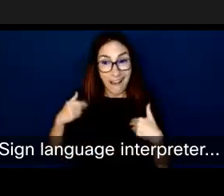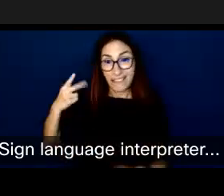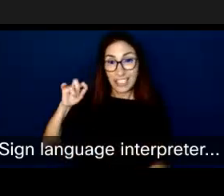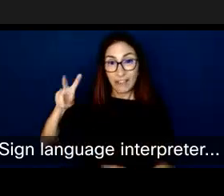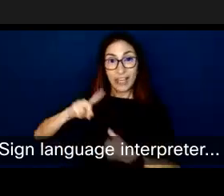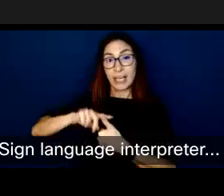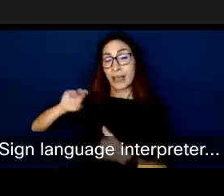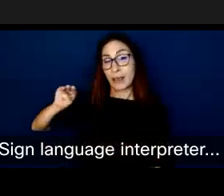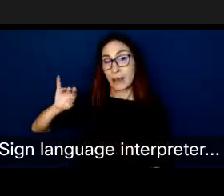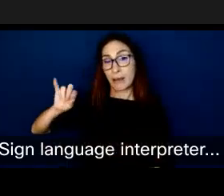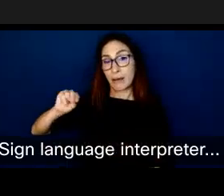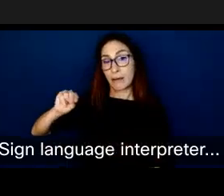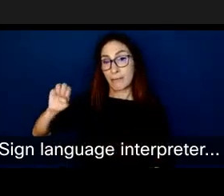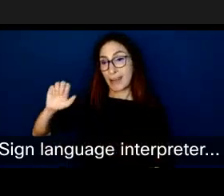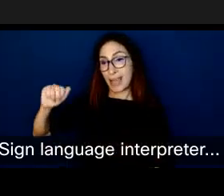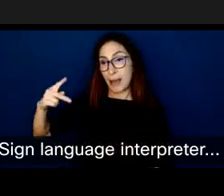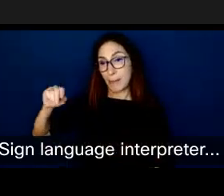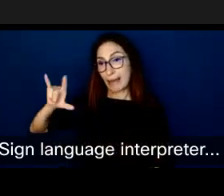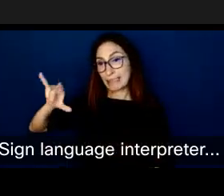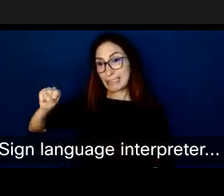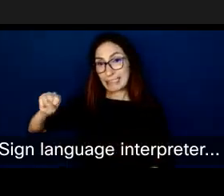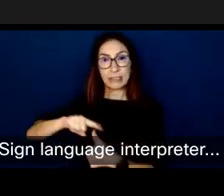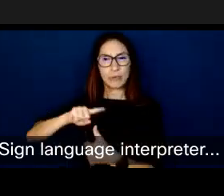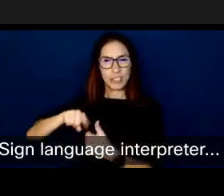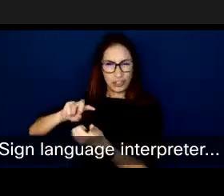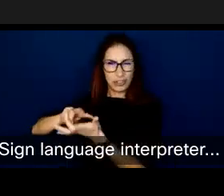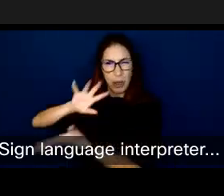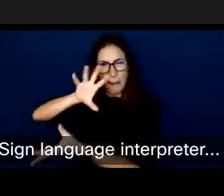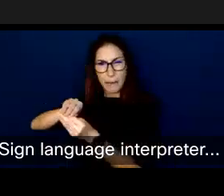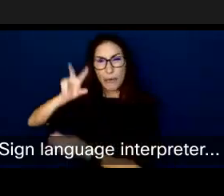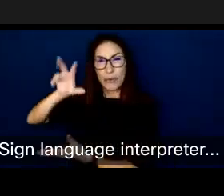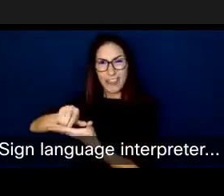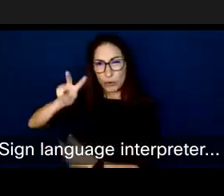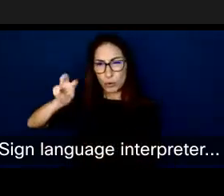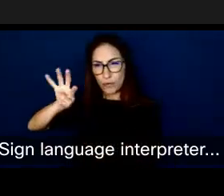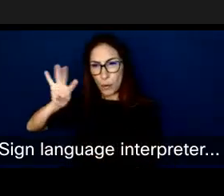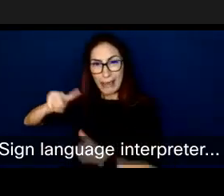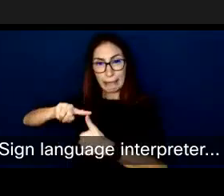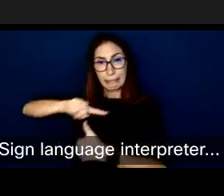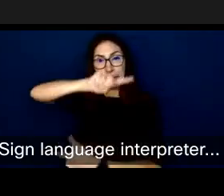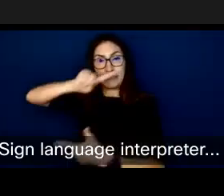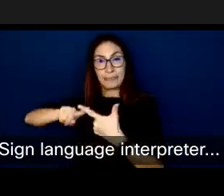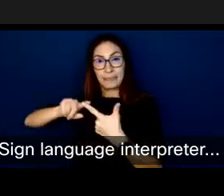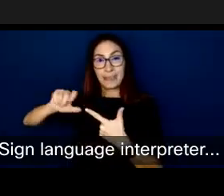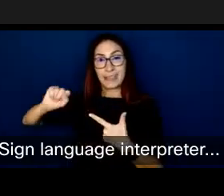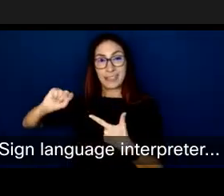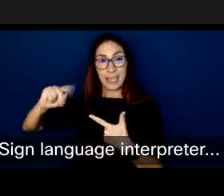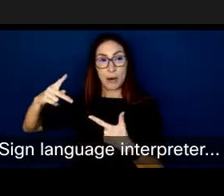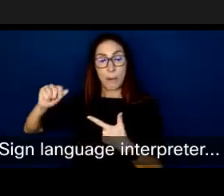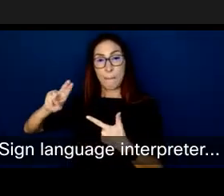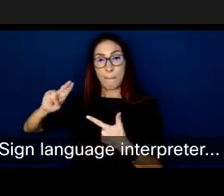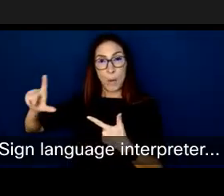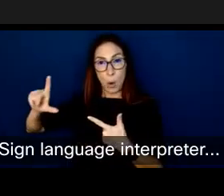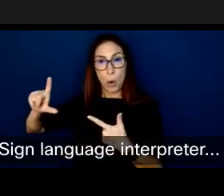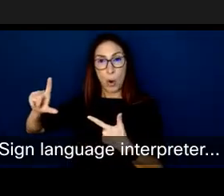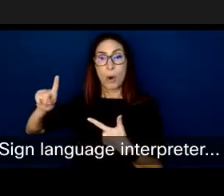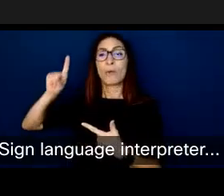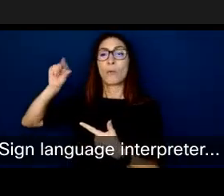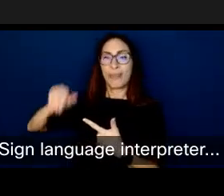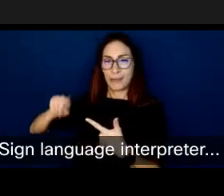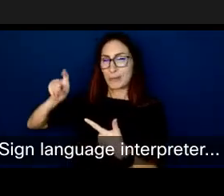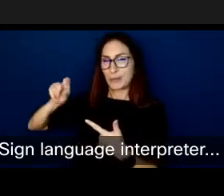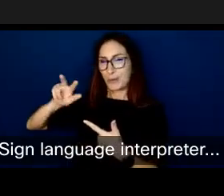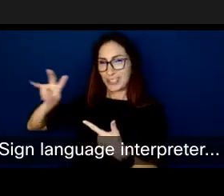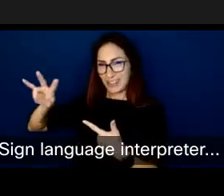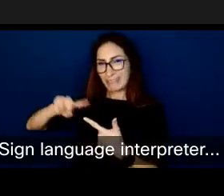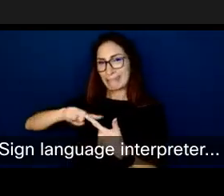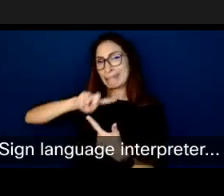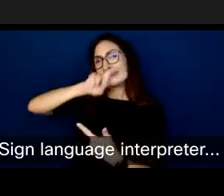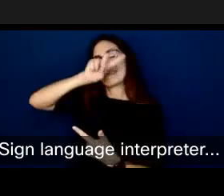about 3,248. The city of St. Paul, 1,137. And then in the